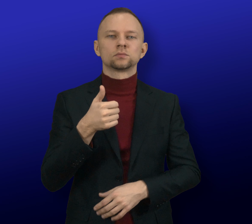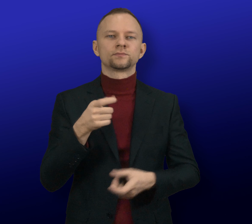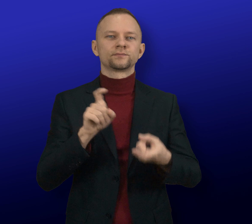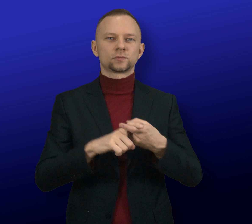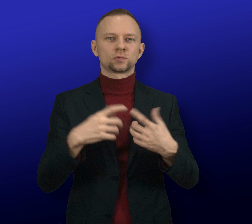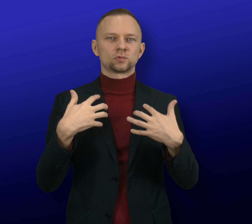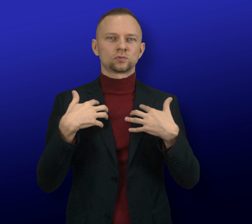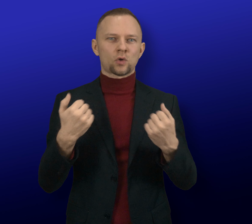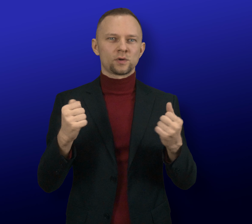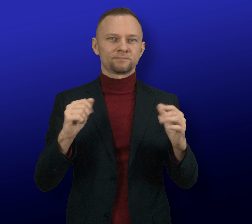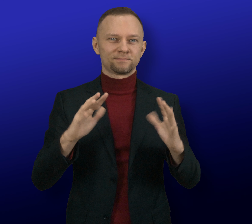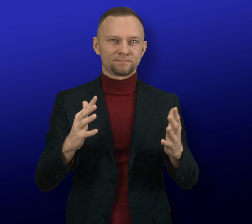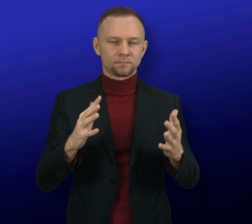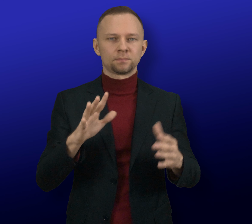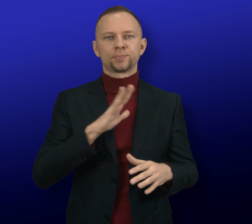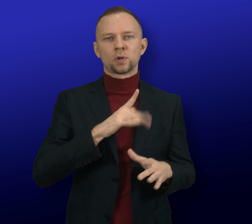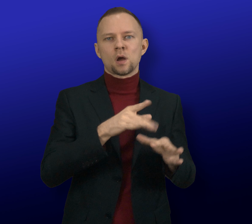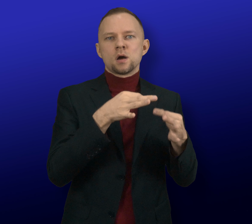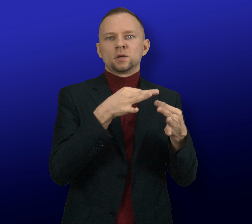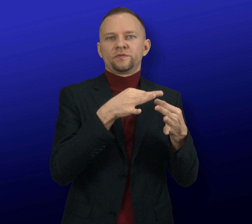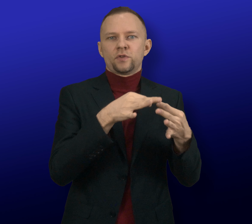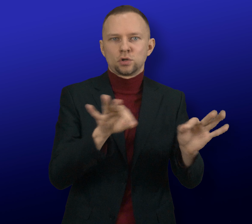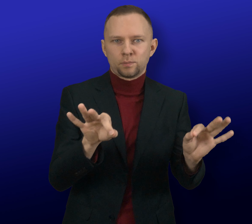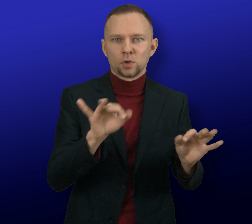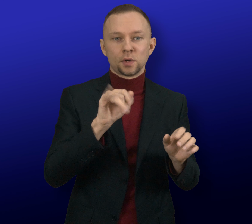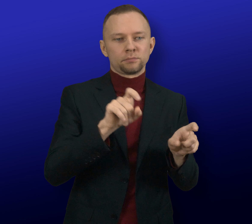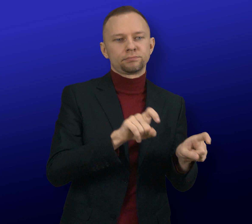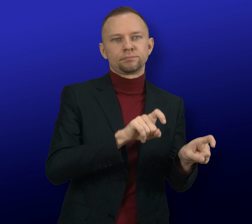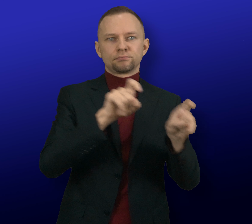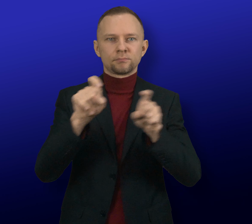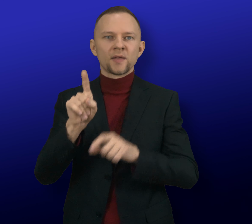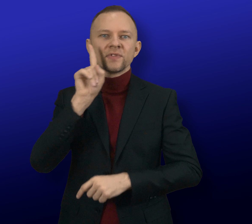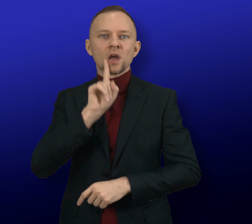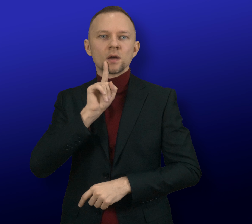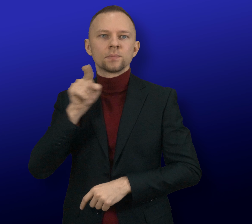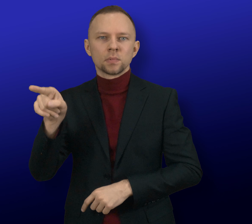when for health reasons she was relieved of this position and temporarily transferred